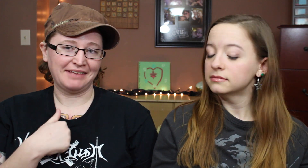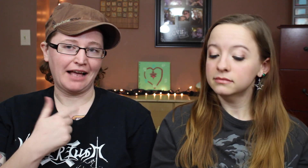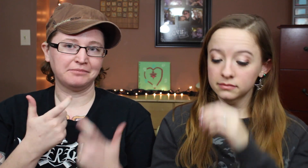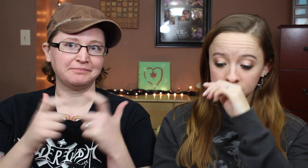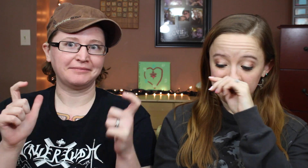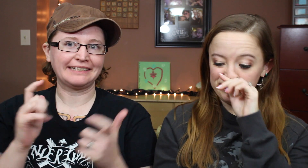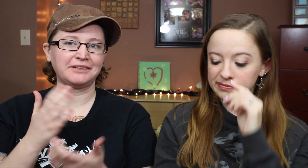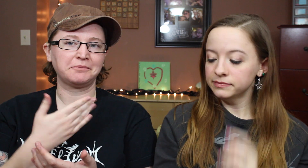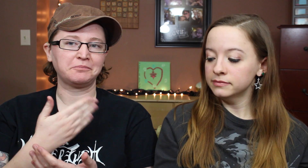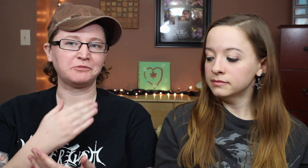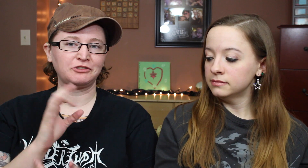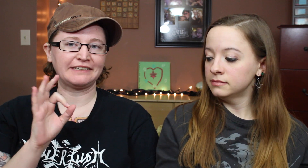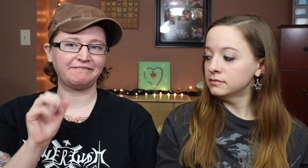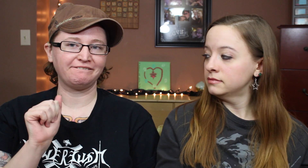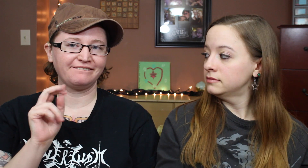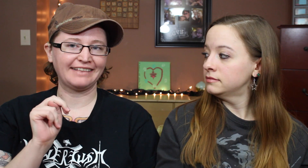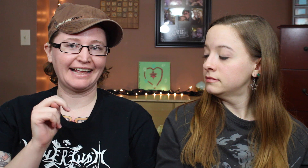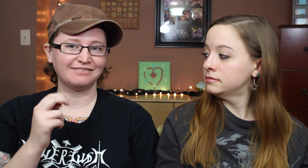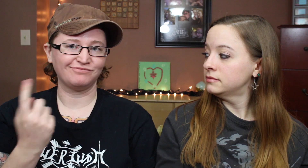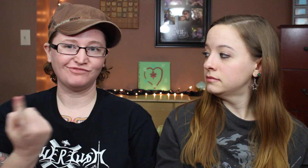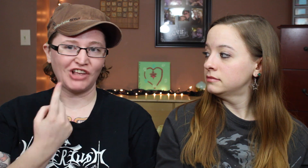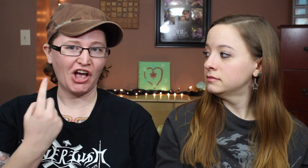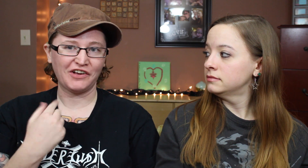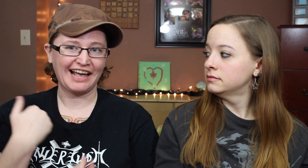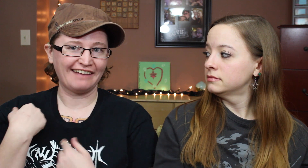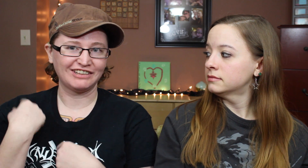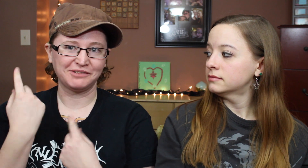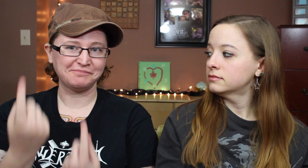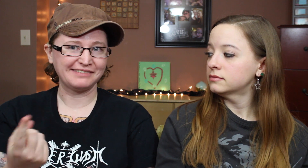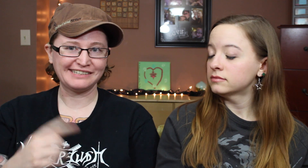yeah I'm a really big music fan. I always